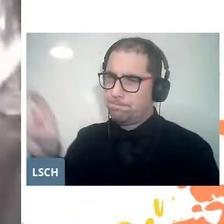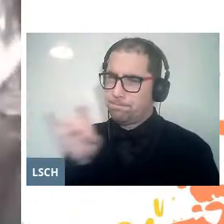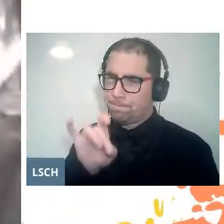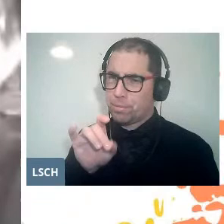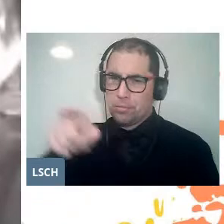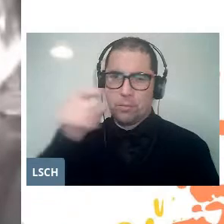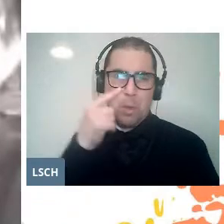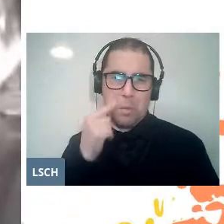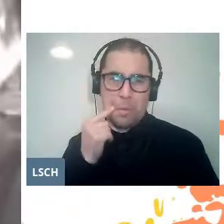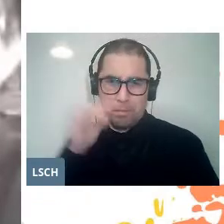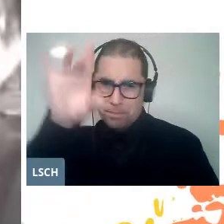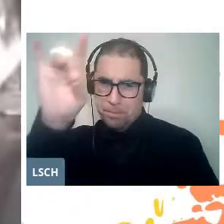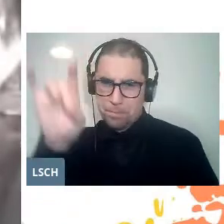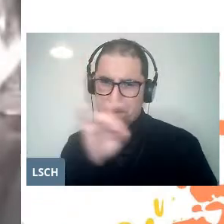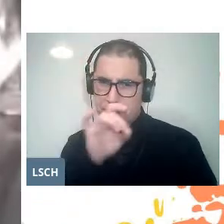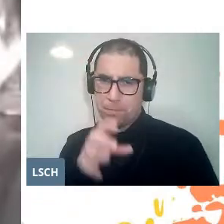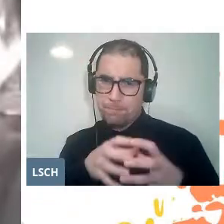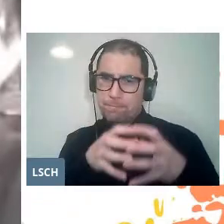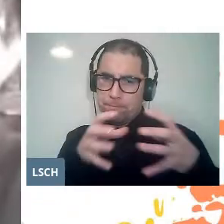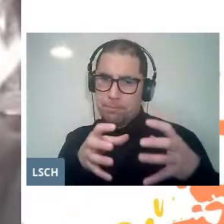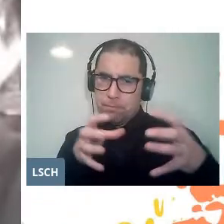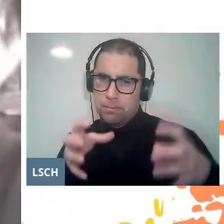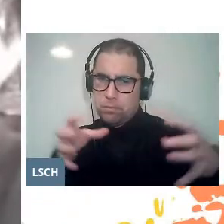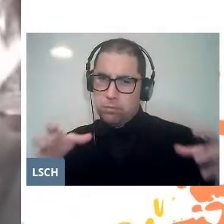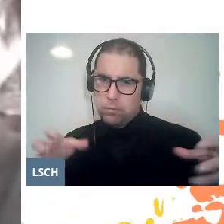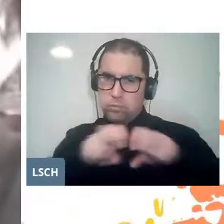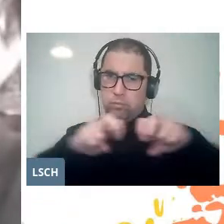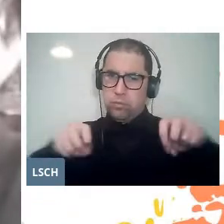growth in the orchestral workforce.